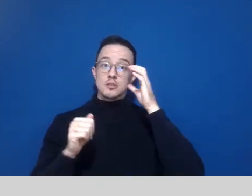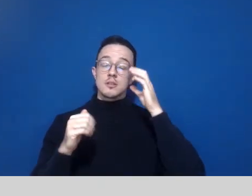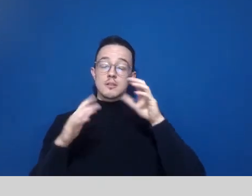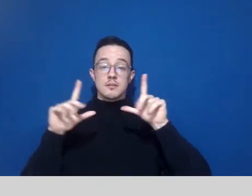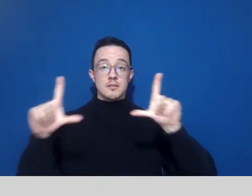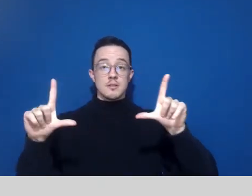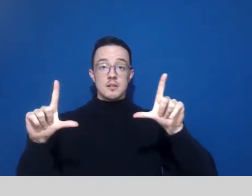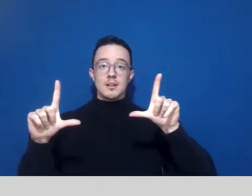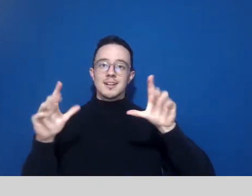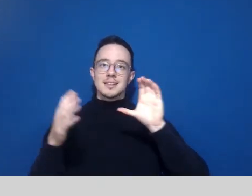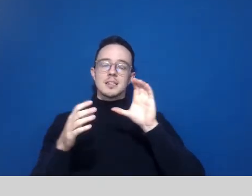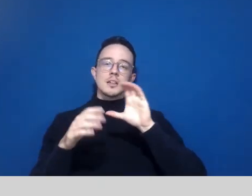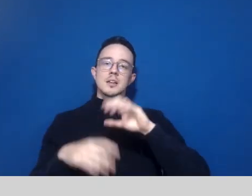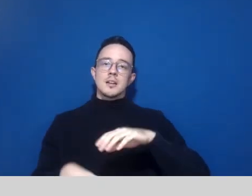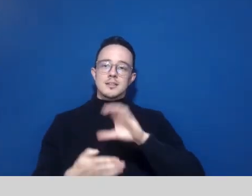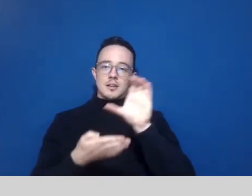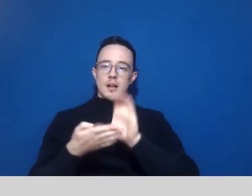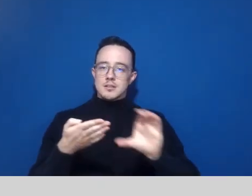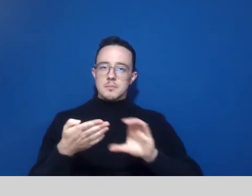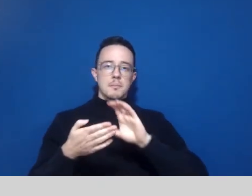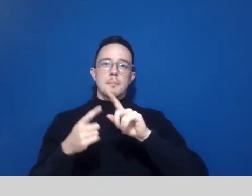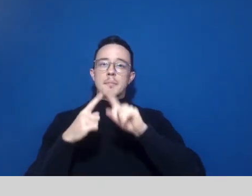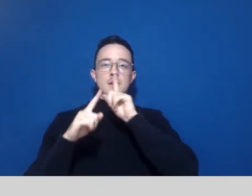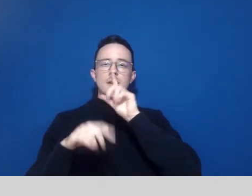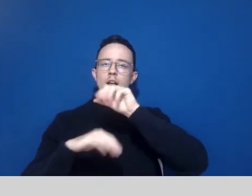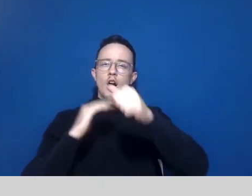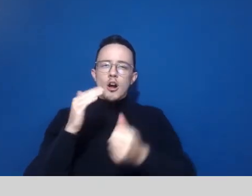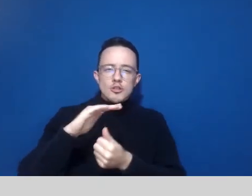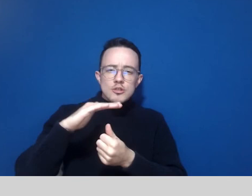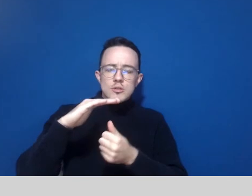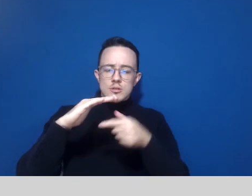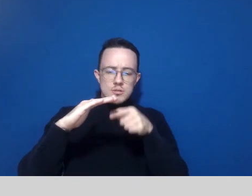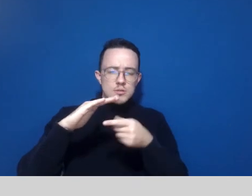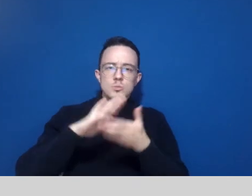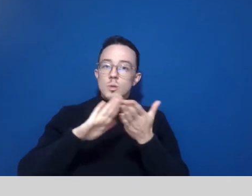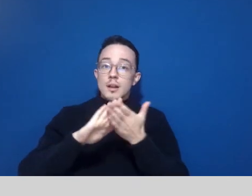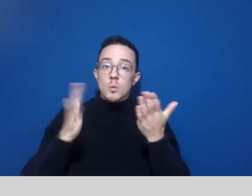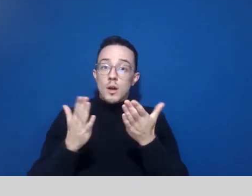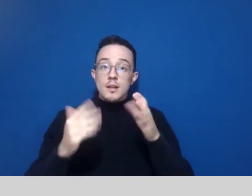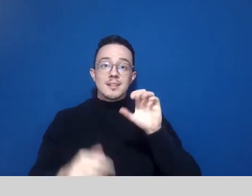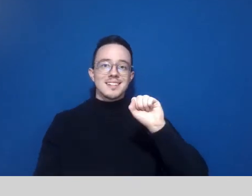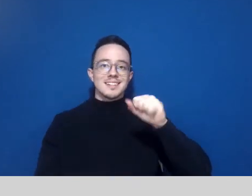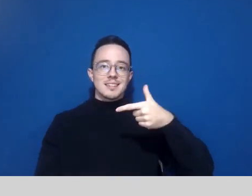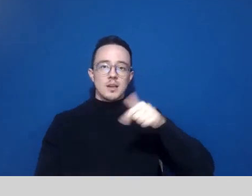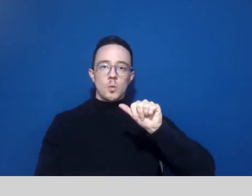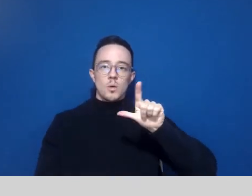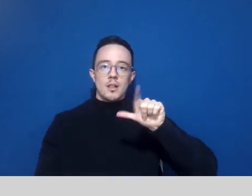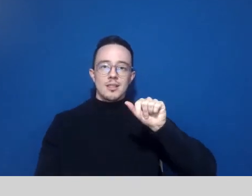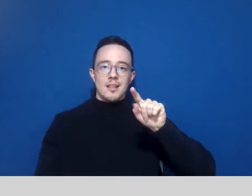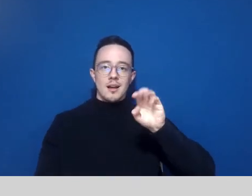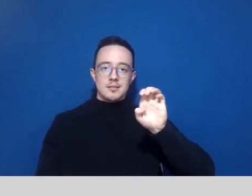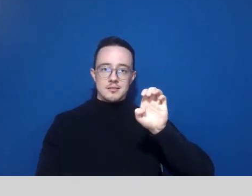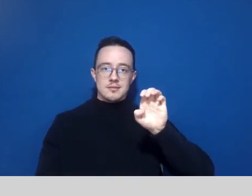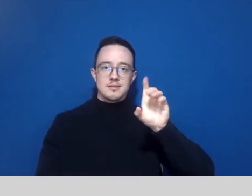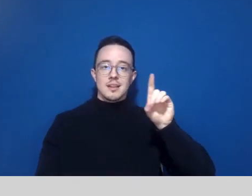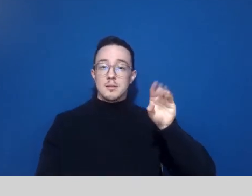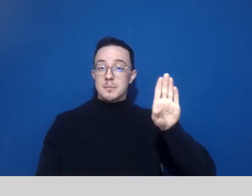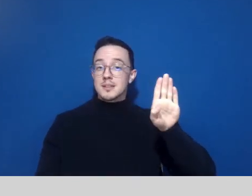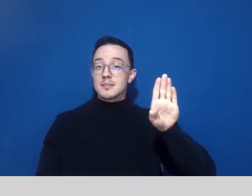but really, all this is under the hood is SQLite. It's a SQLite database with a table that acts as a search index,